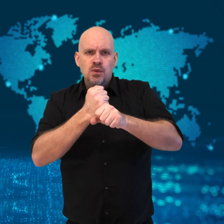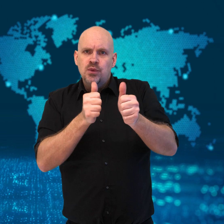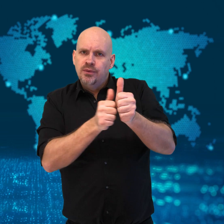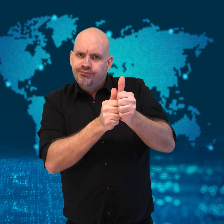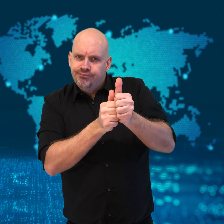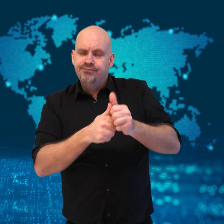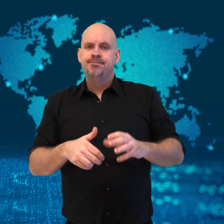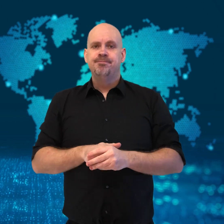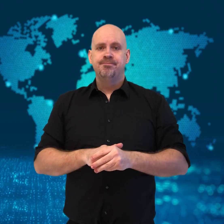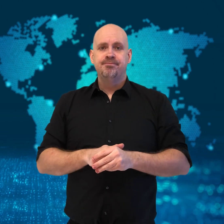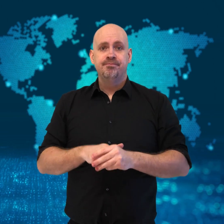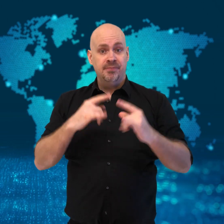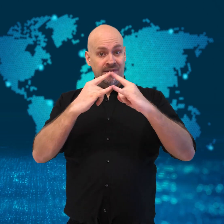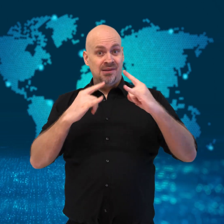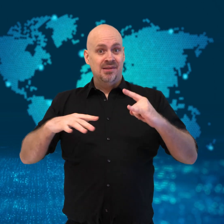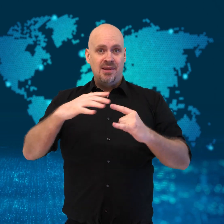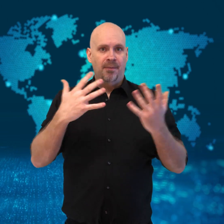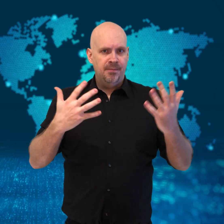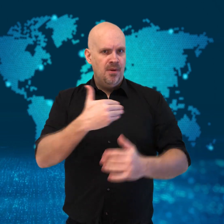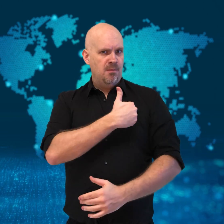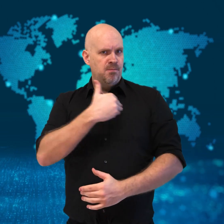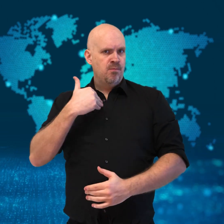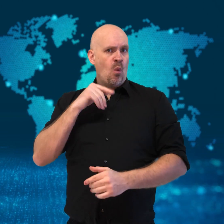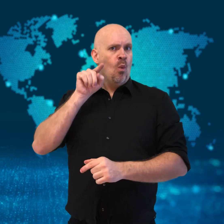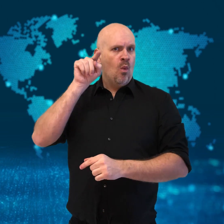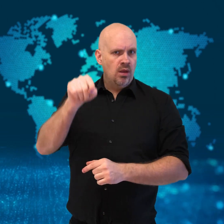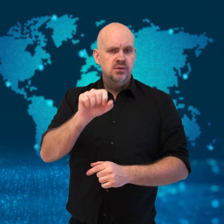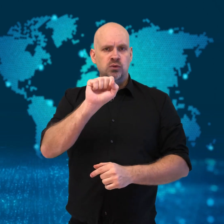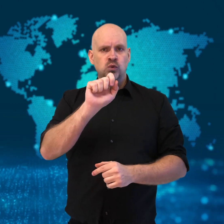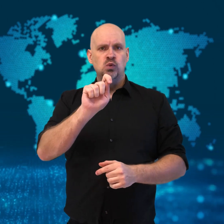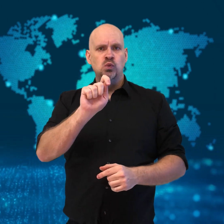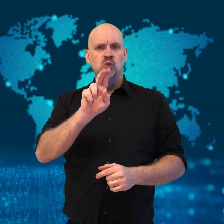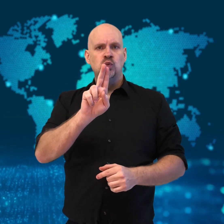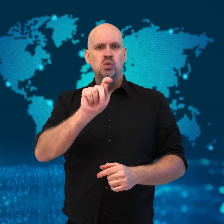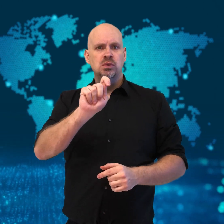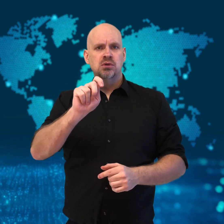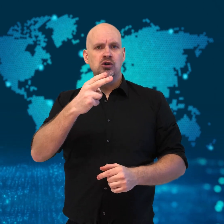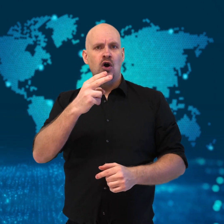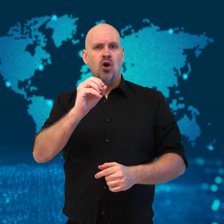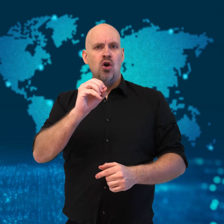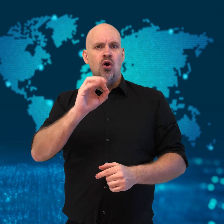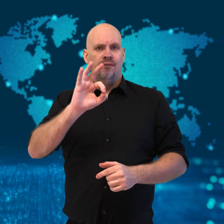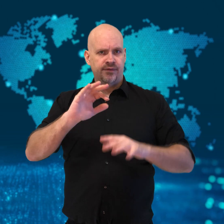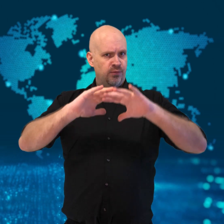A total of around 65,000 prisoners died at the camp.